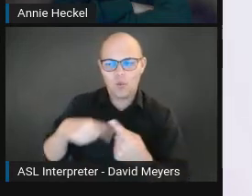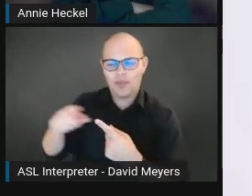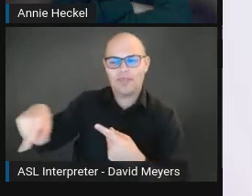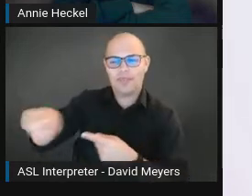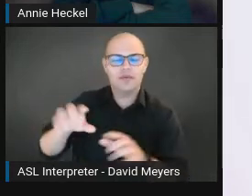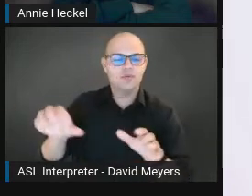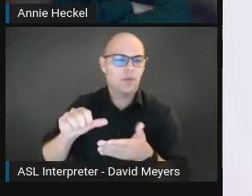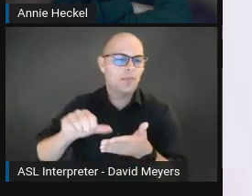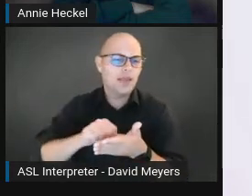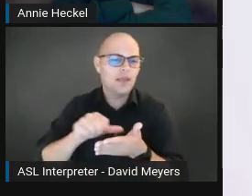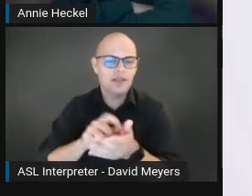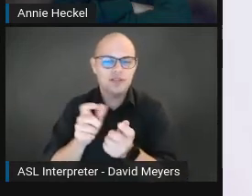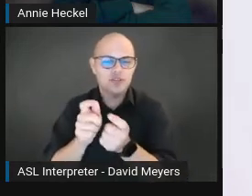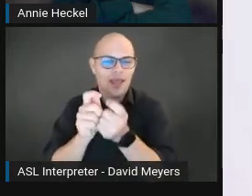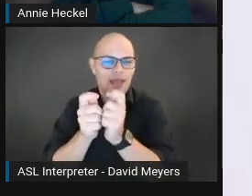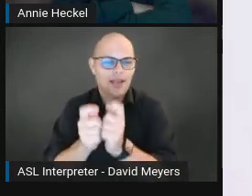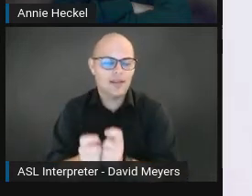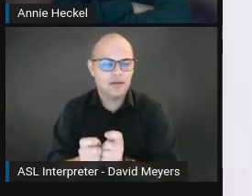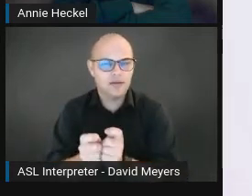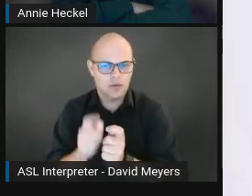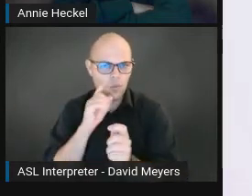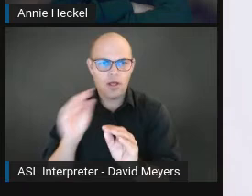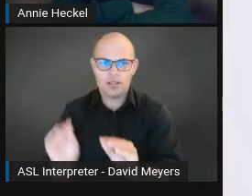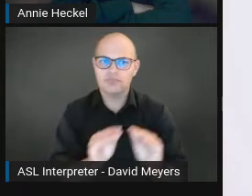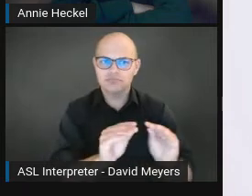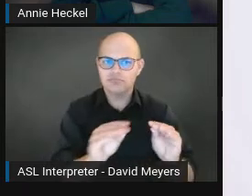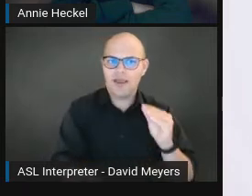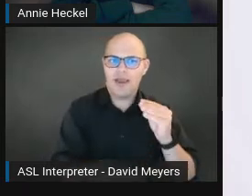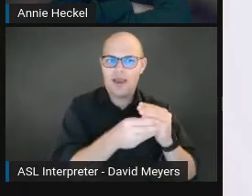They would add this block, and their only options are to choose